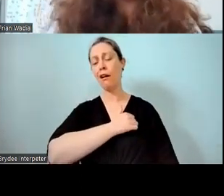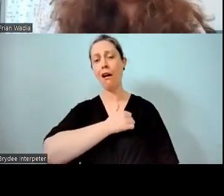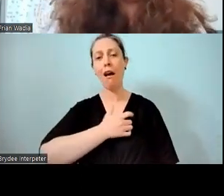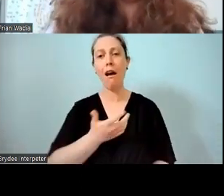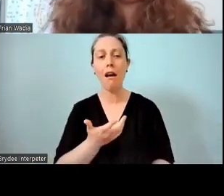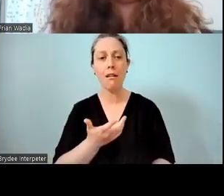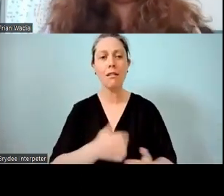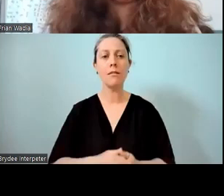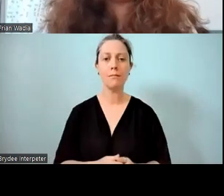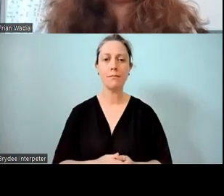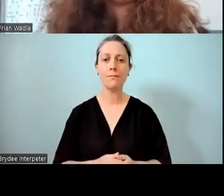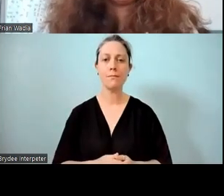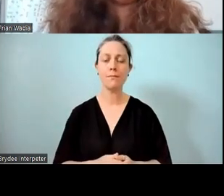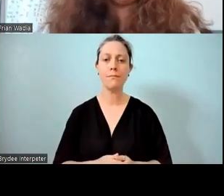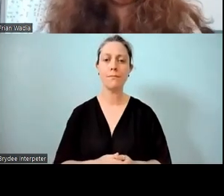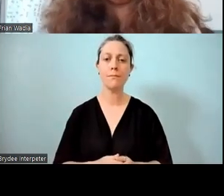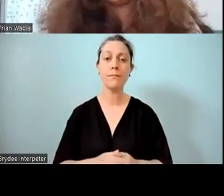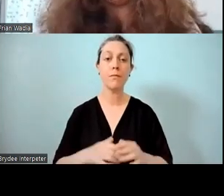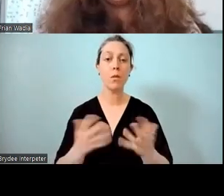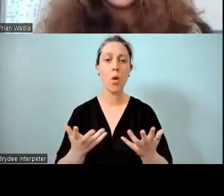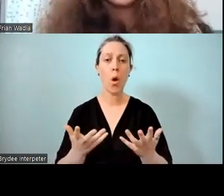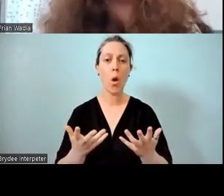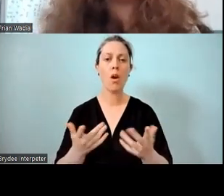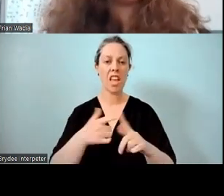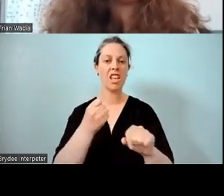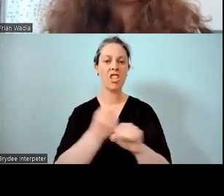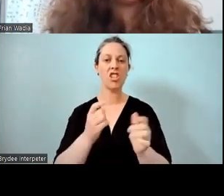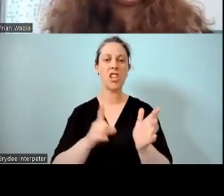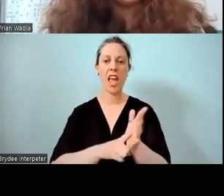So that's what, you know, EGL is, I guess in a nutshell.